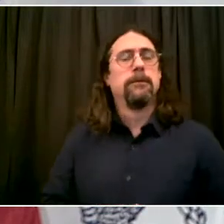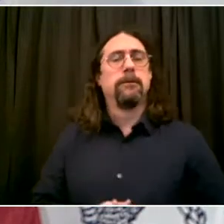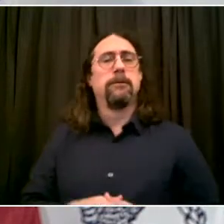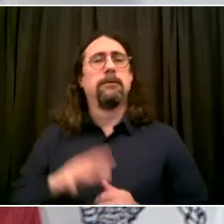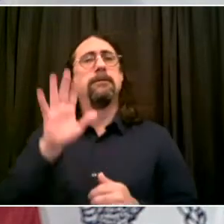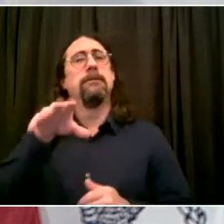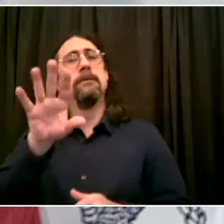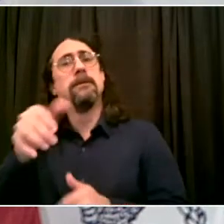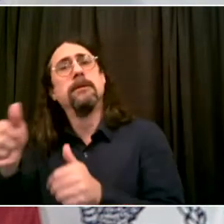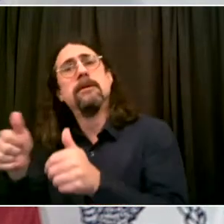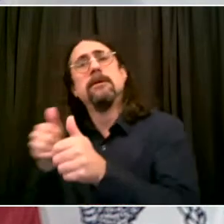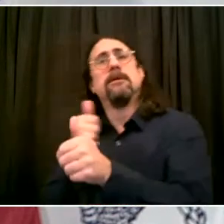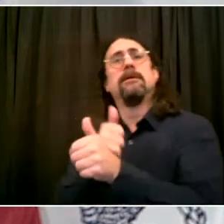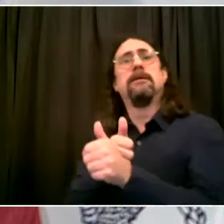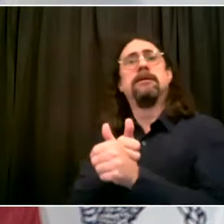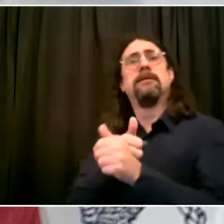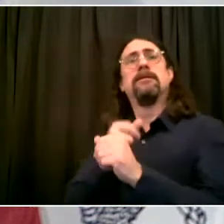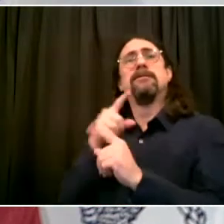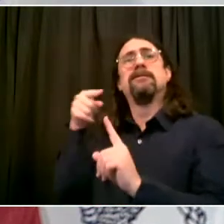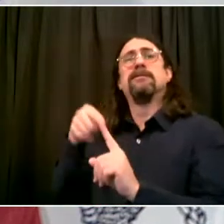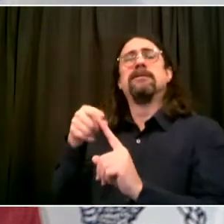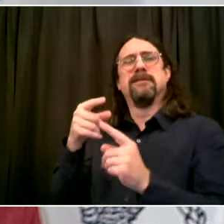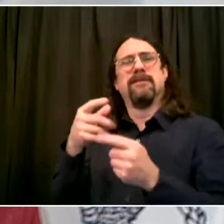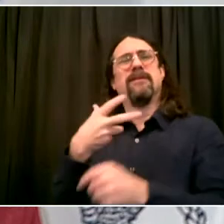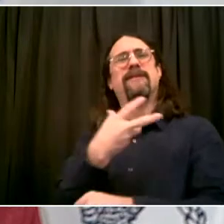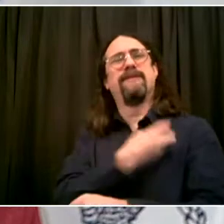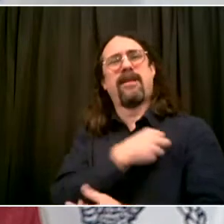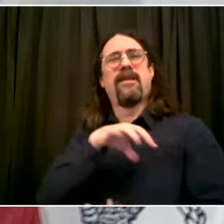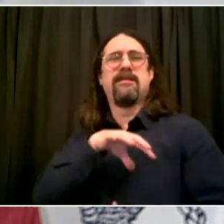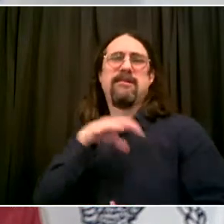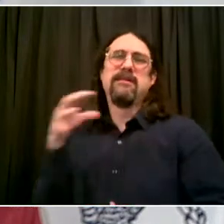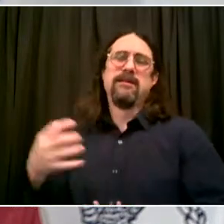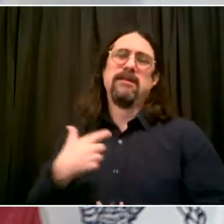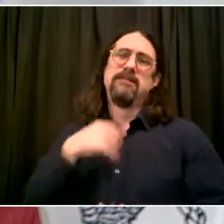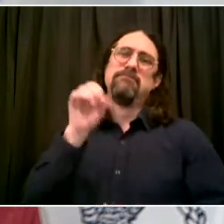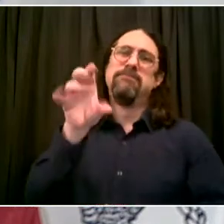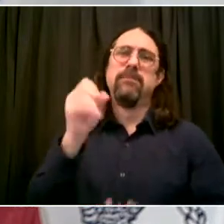SOME WEEKS AWAY HAVING THE SUPPLY WE DESERVE BUT THERE'S NO QUESTION IN MY